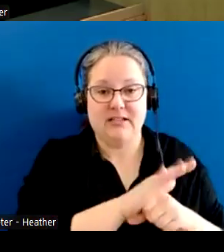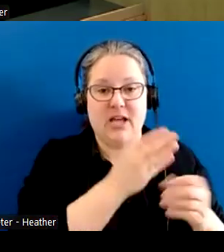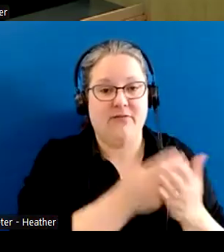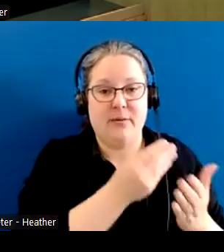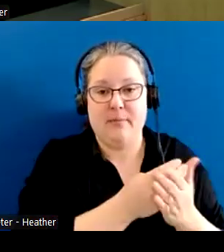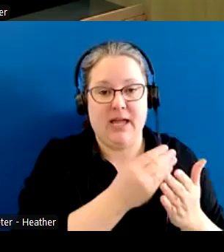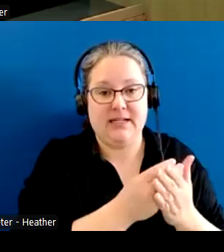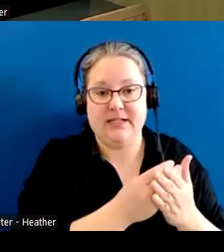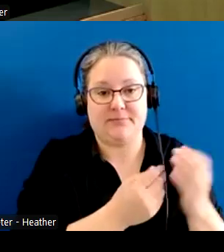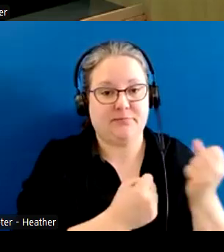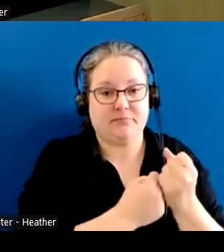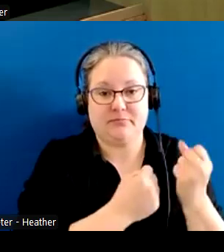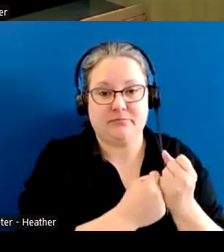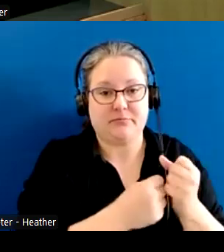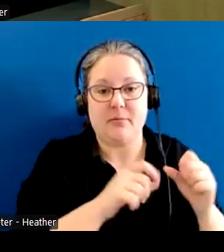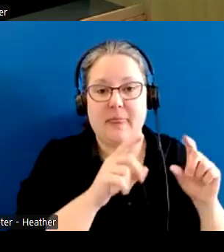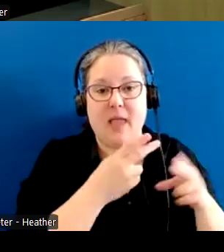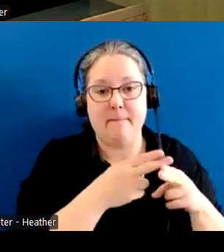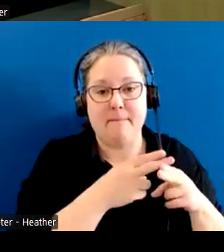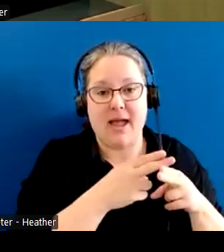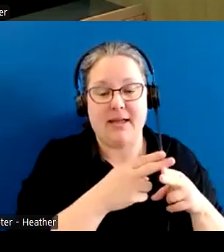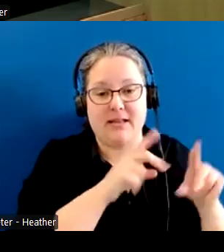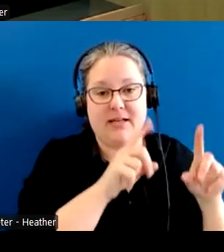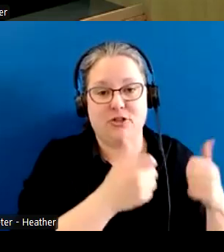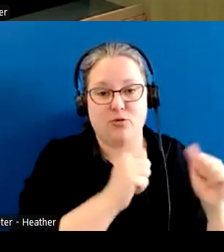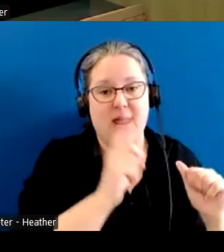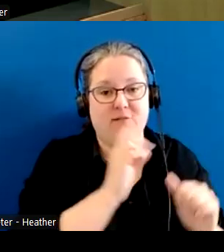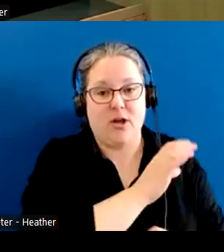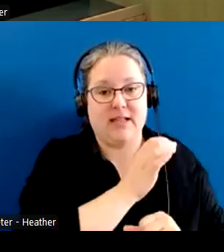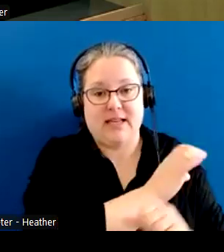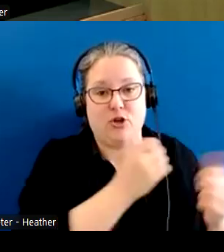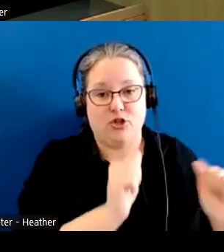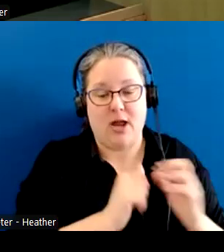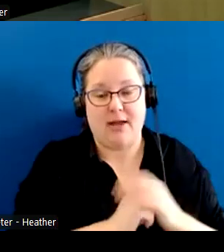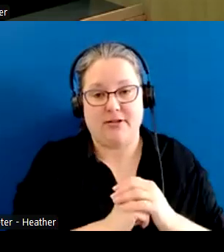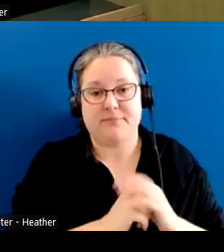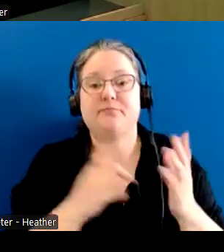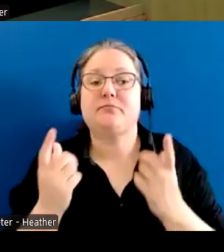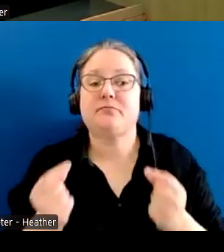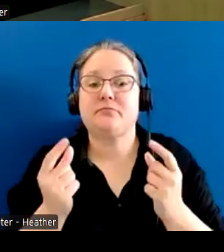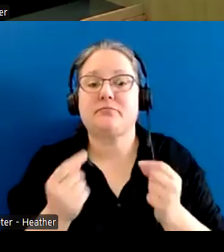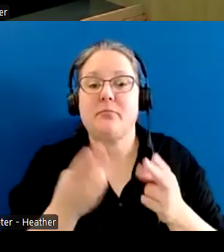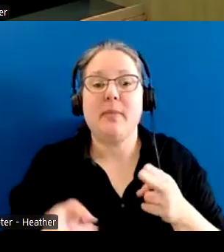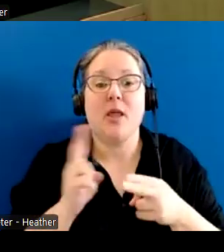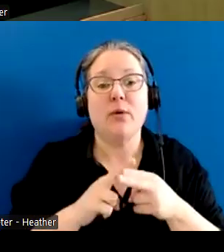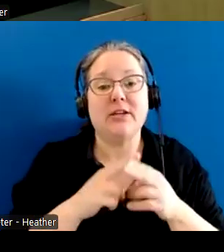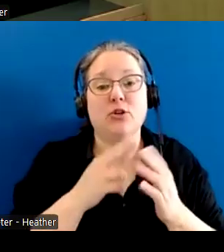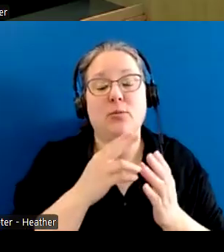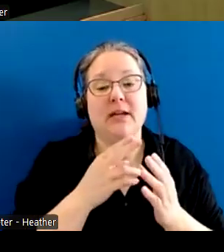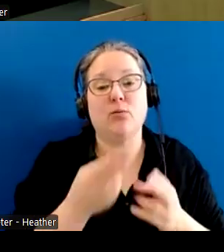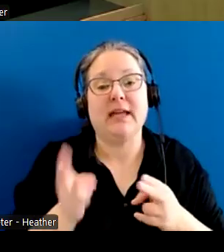pilot trial for um clinical trials. Uh and so what we decide to do was to increase the portfolio the